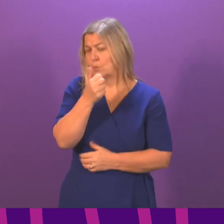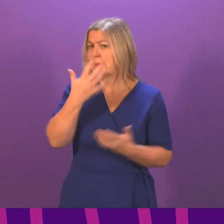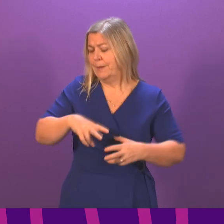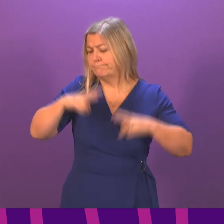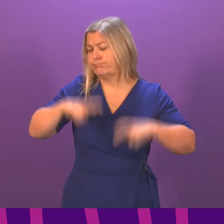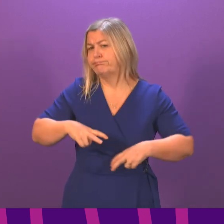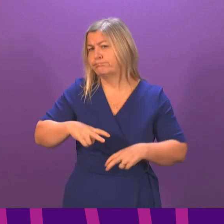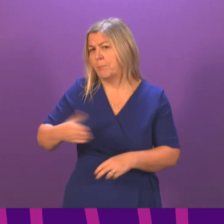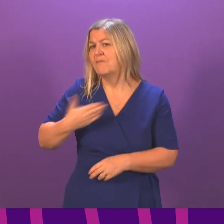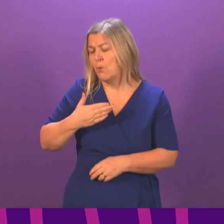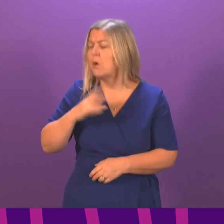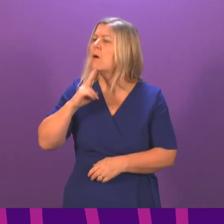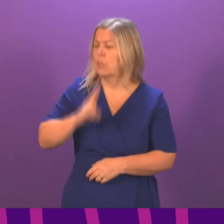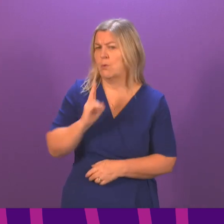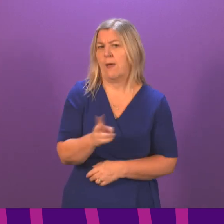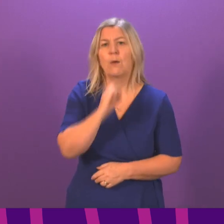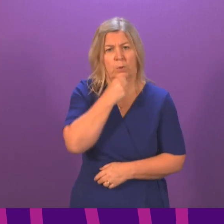more detail at the particular case that he raised.